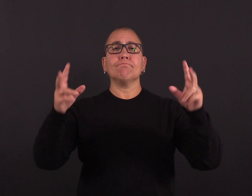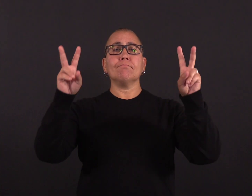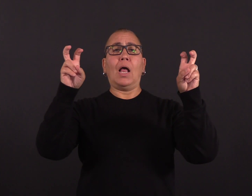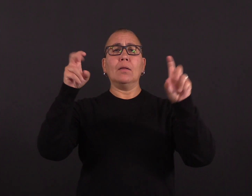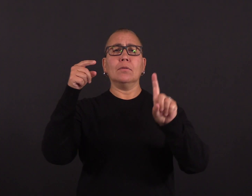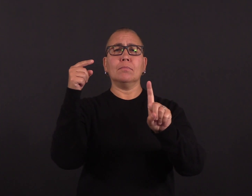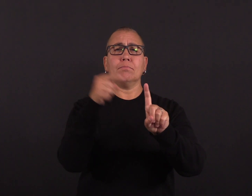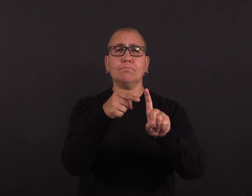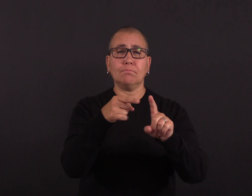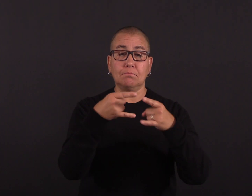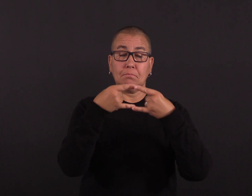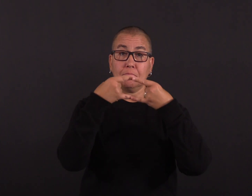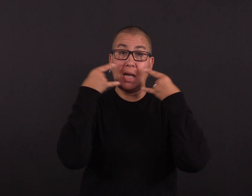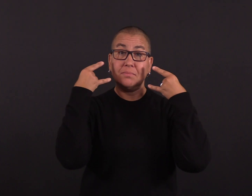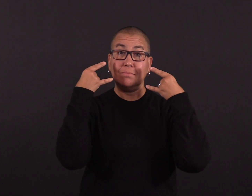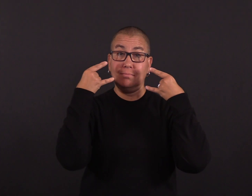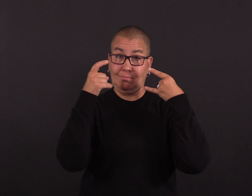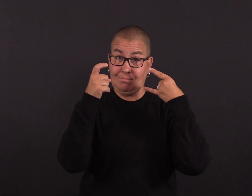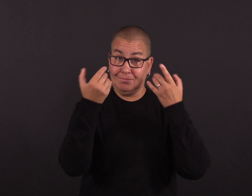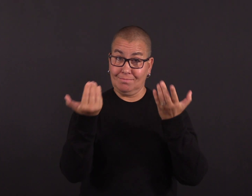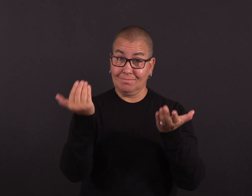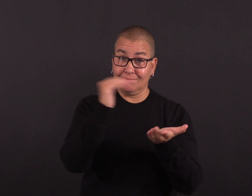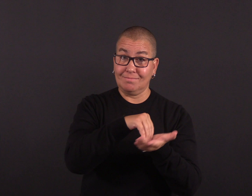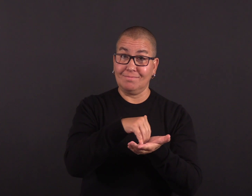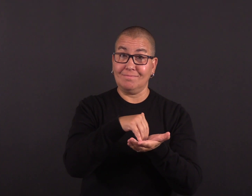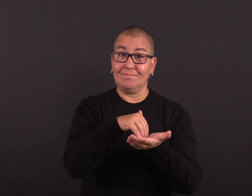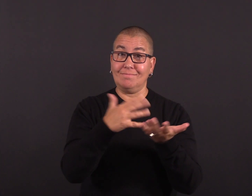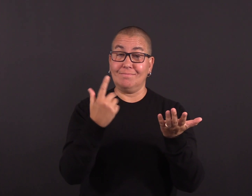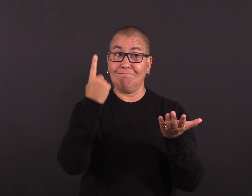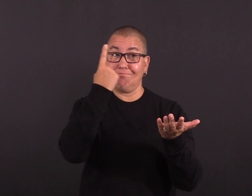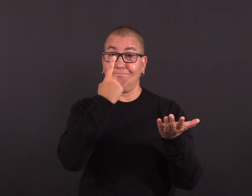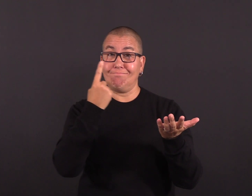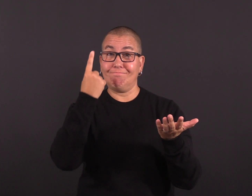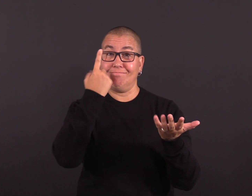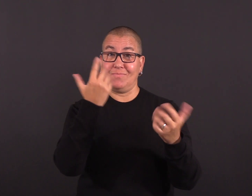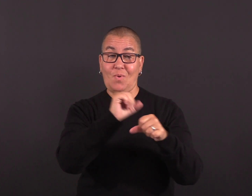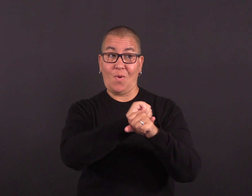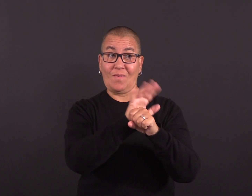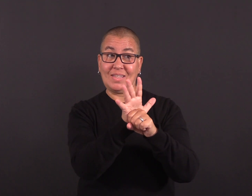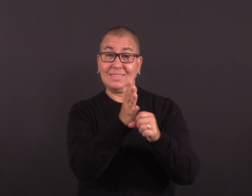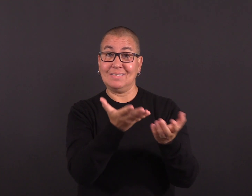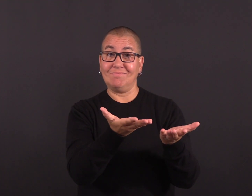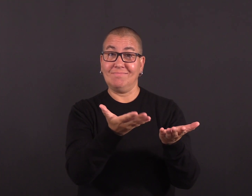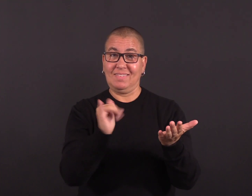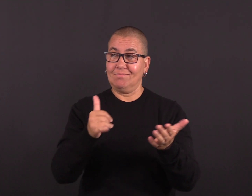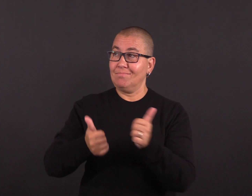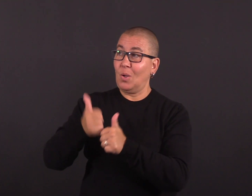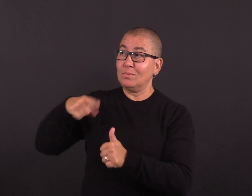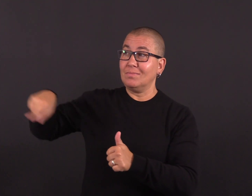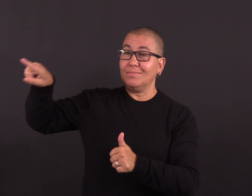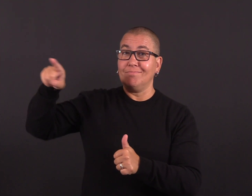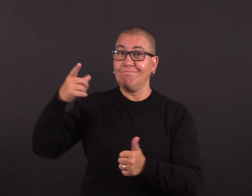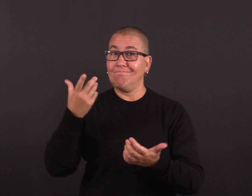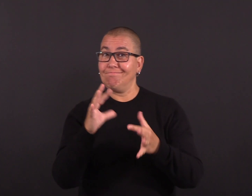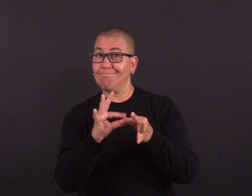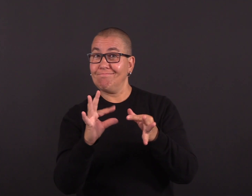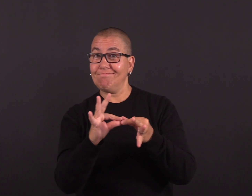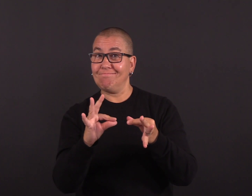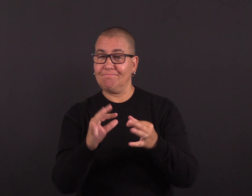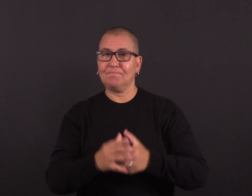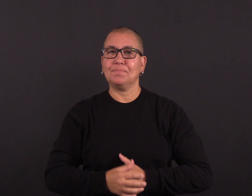It may be time to break out the masks against Covid, some experts say